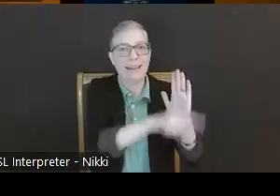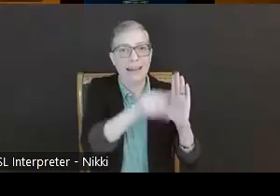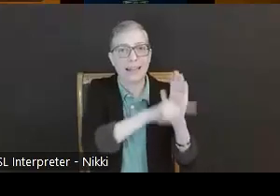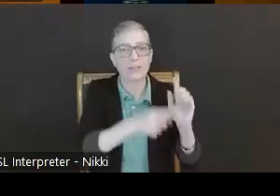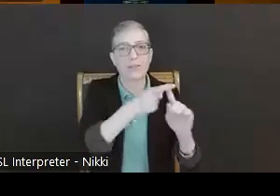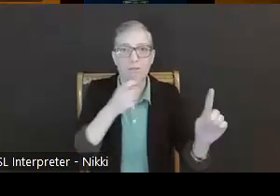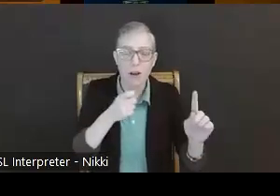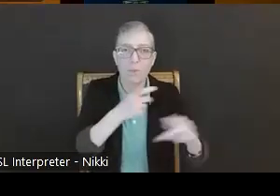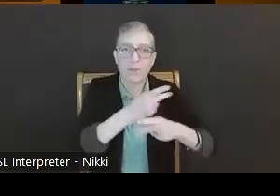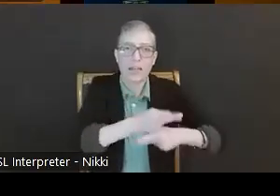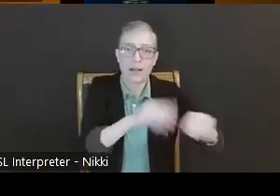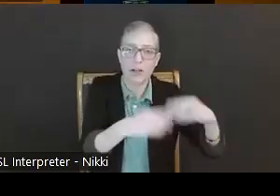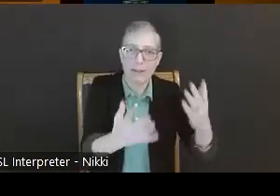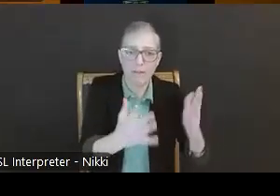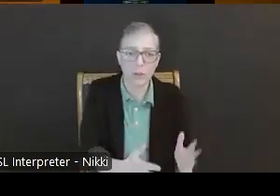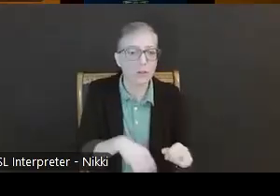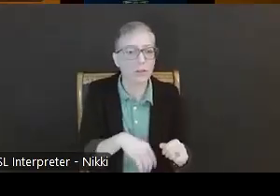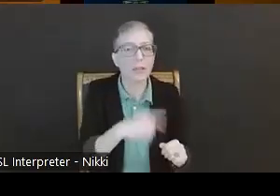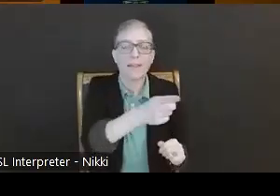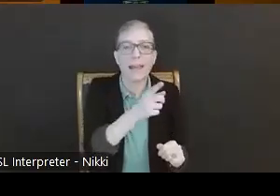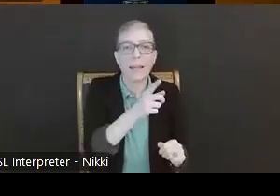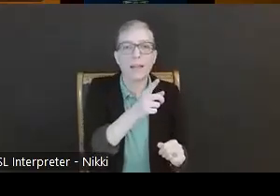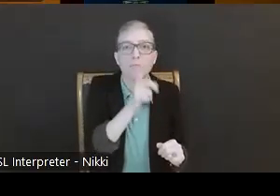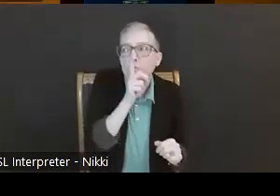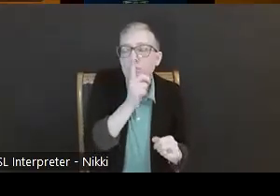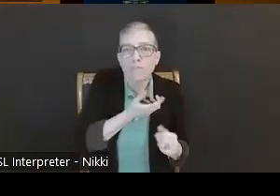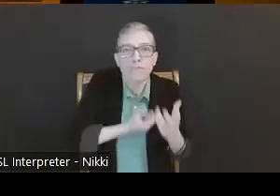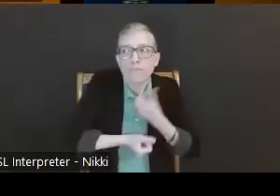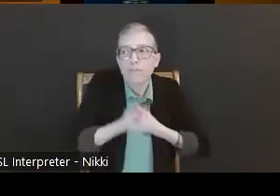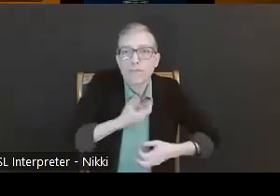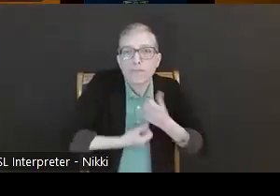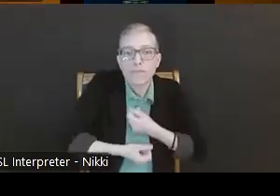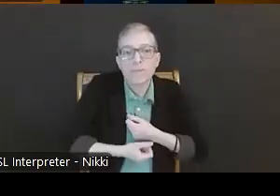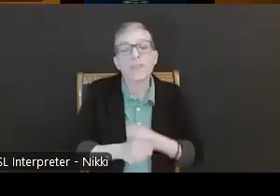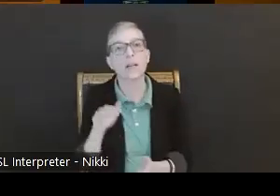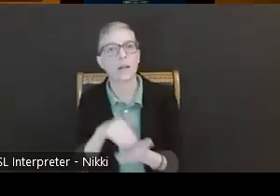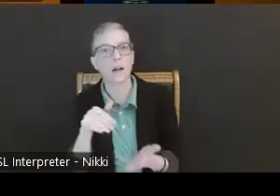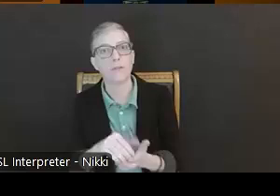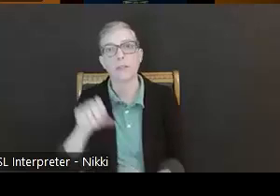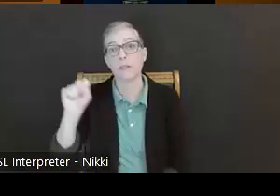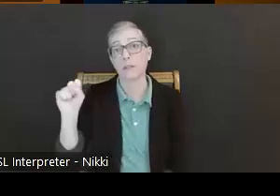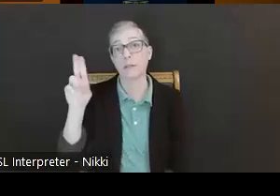keeping it together um and survival mode can be so powerful for people um but when you take